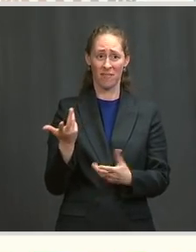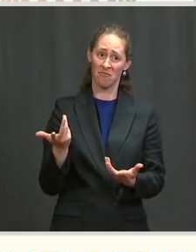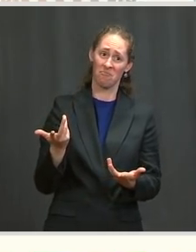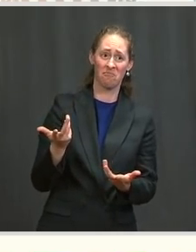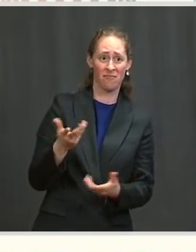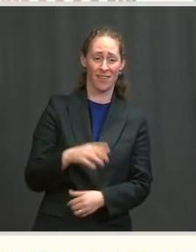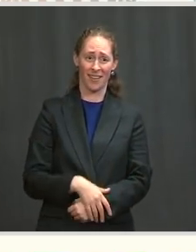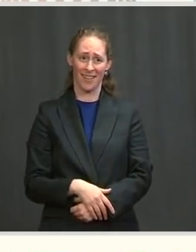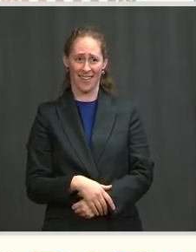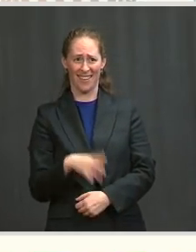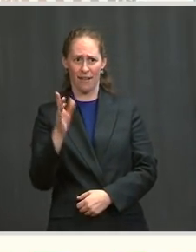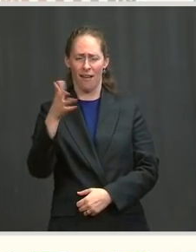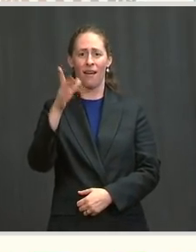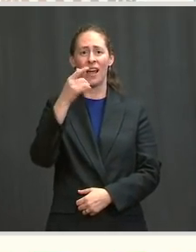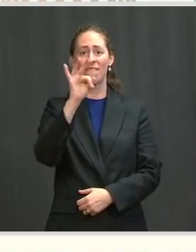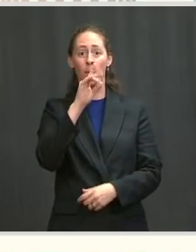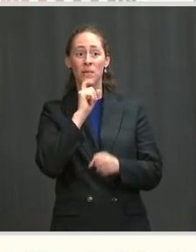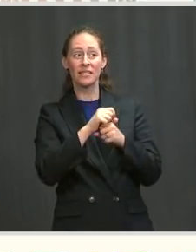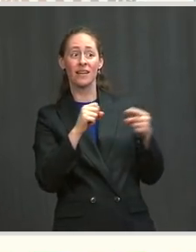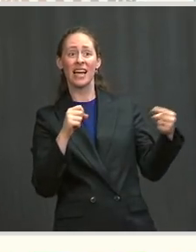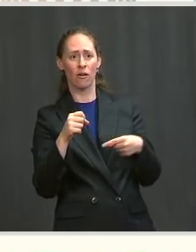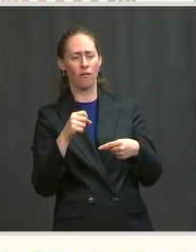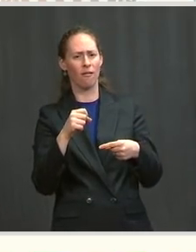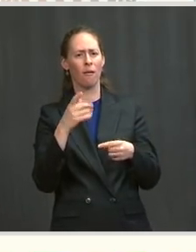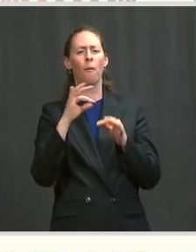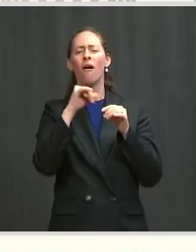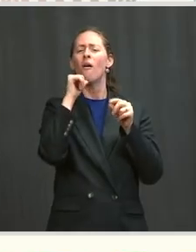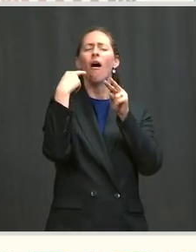Okay?